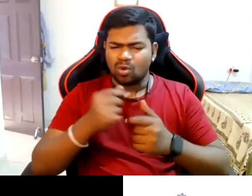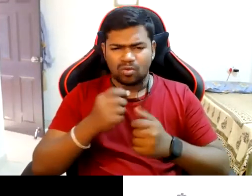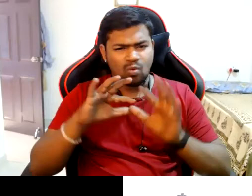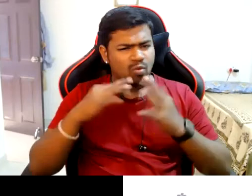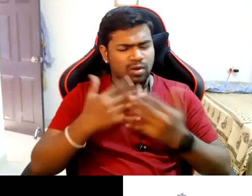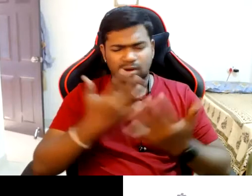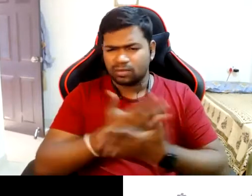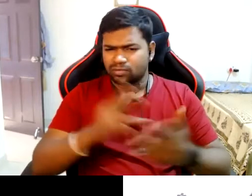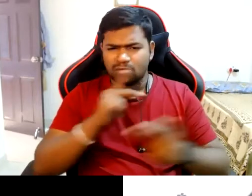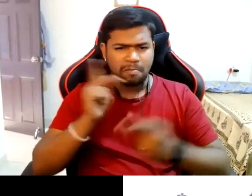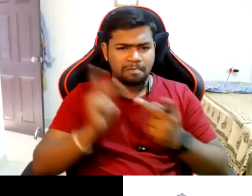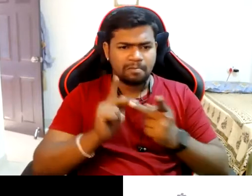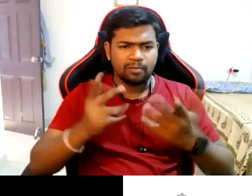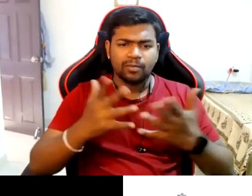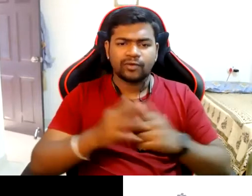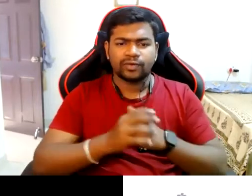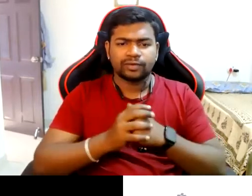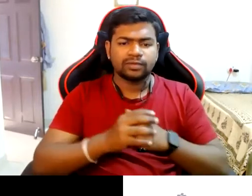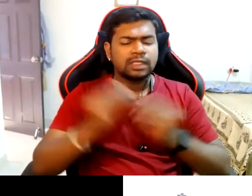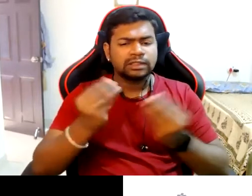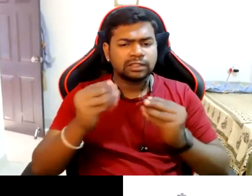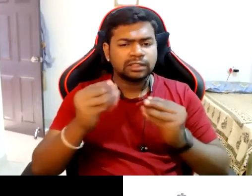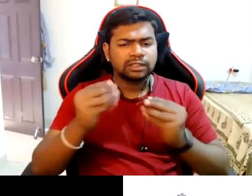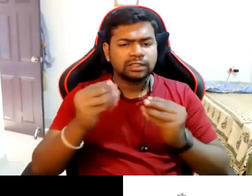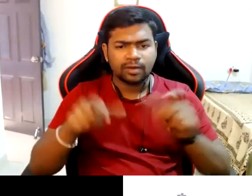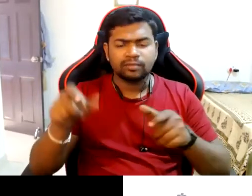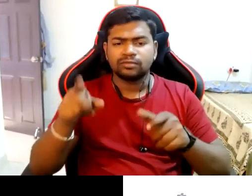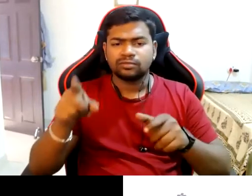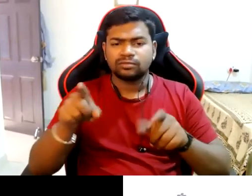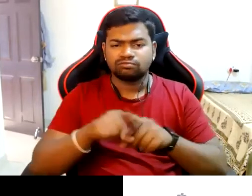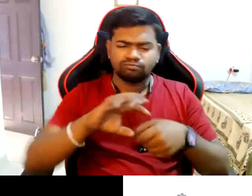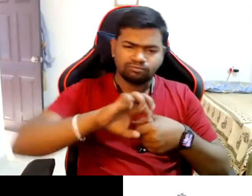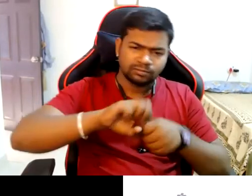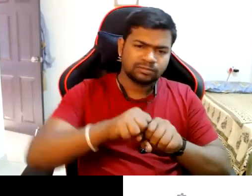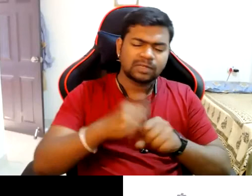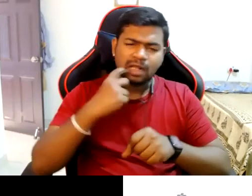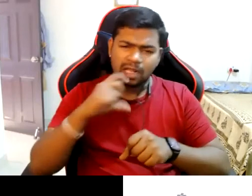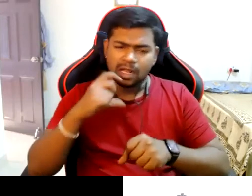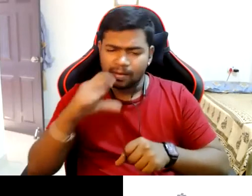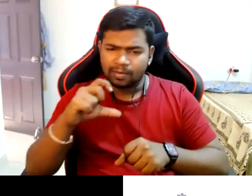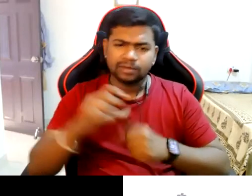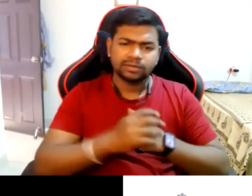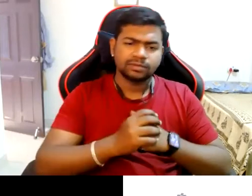so there was always be some people who will crave, who will also complain so turn that fear down.